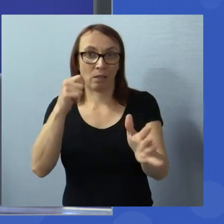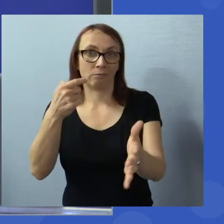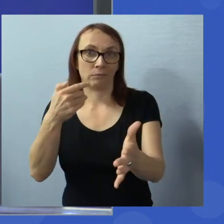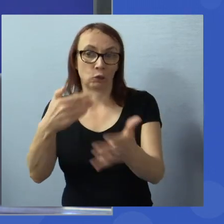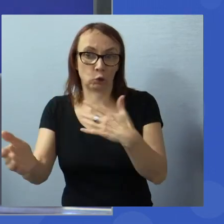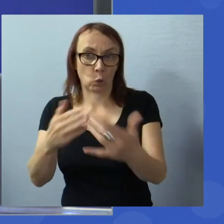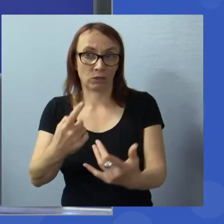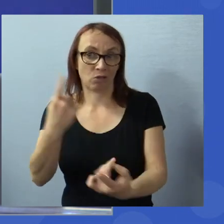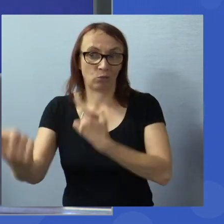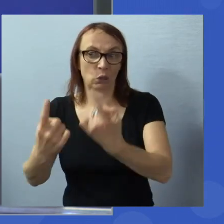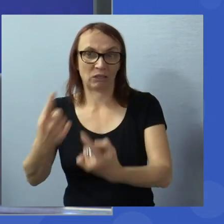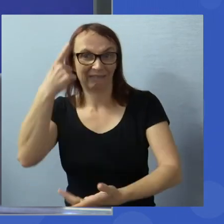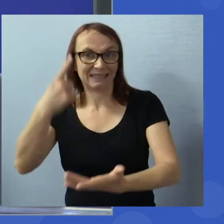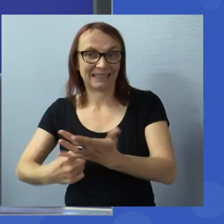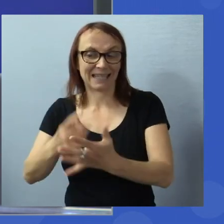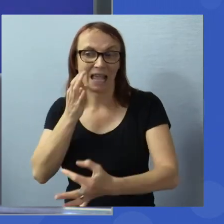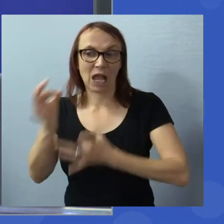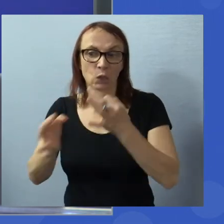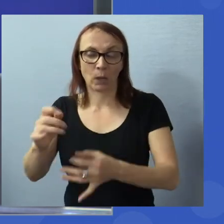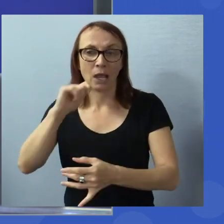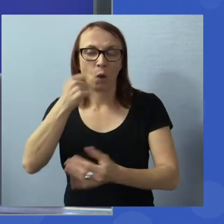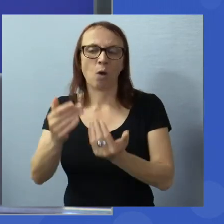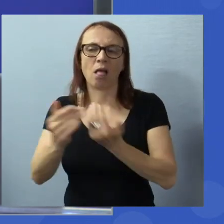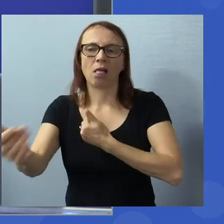questions who build in plenty of time to have the kind of rich discussion that